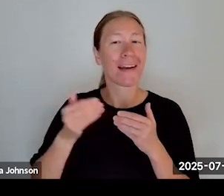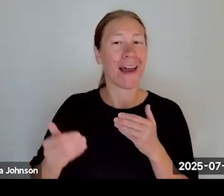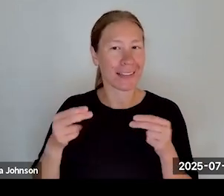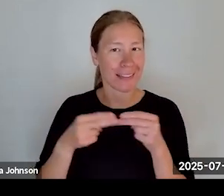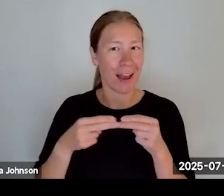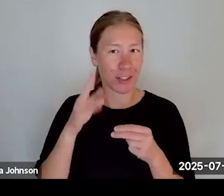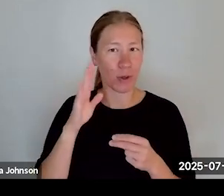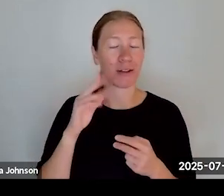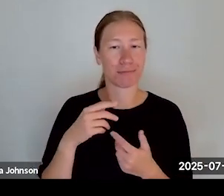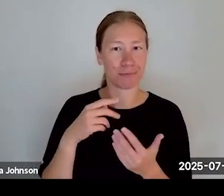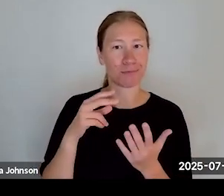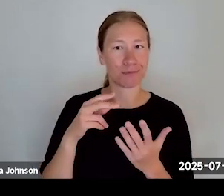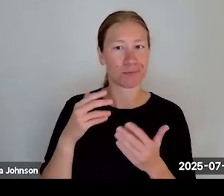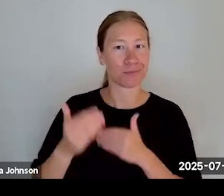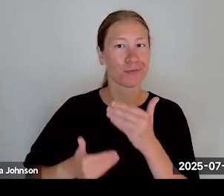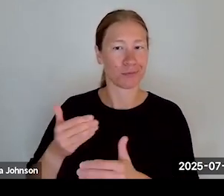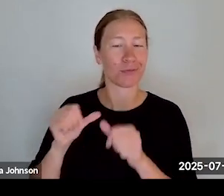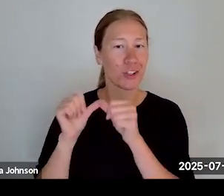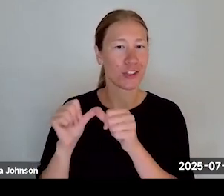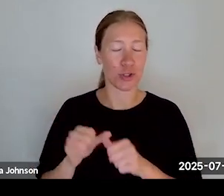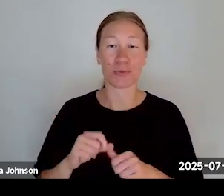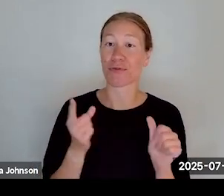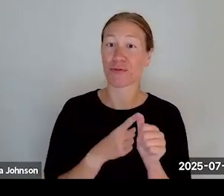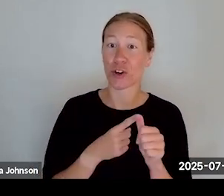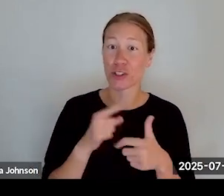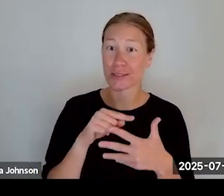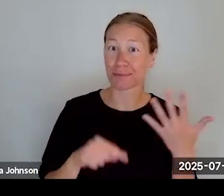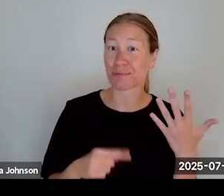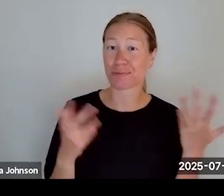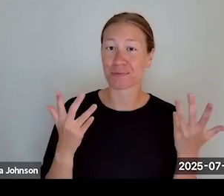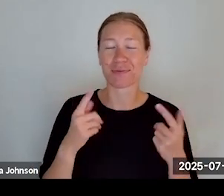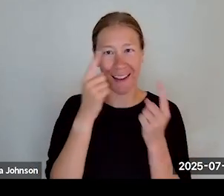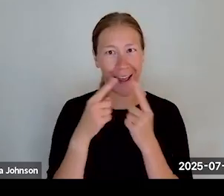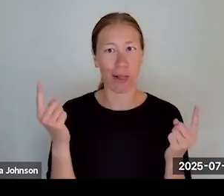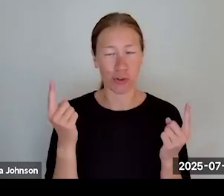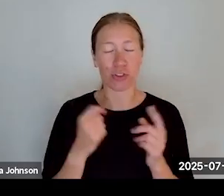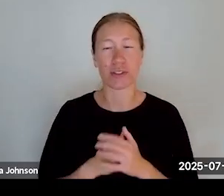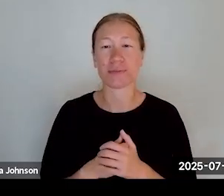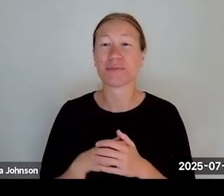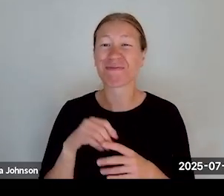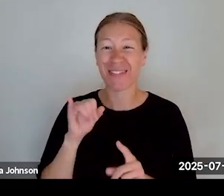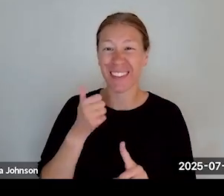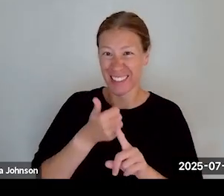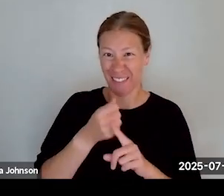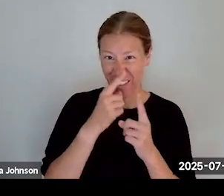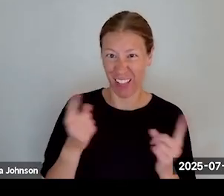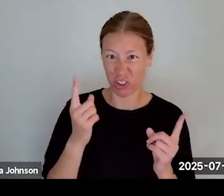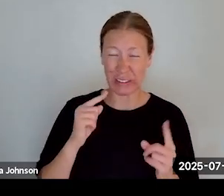The first condition we're going to talk about is allergies. If the allergy is severe and rises to the level of a disability,